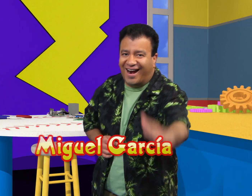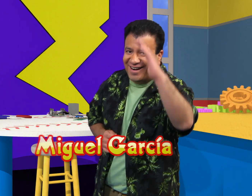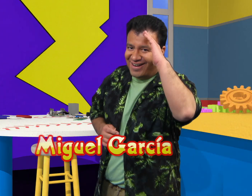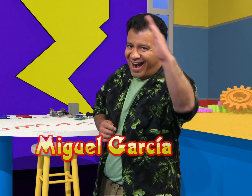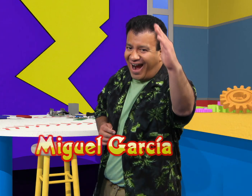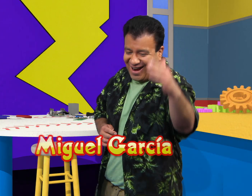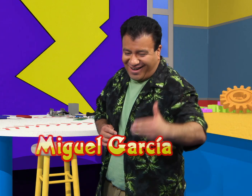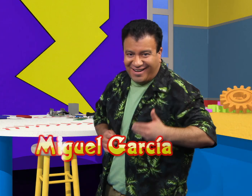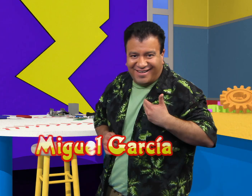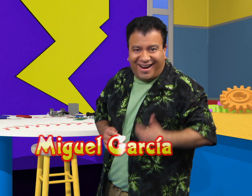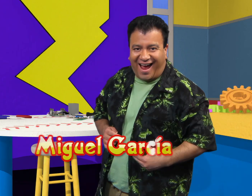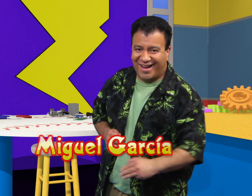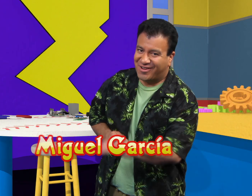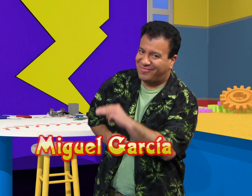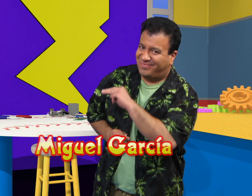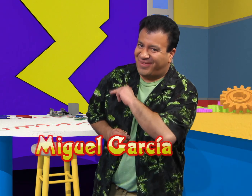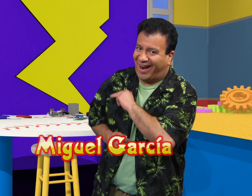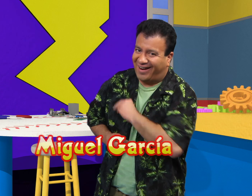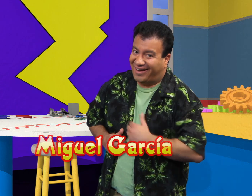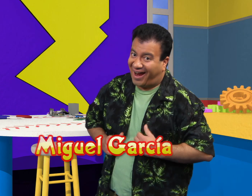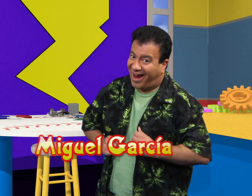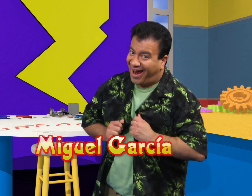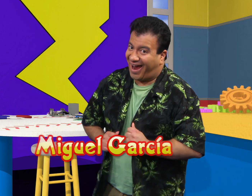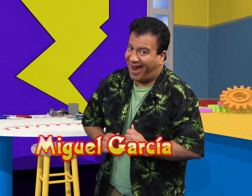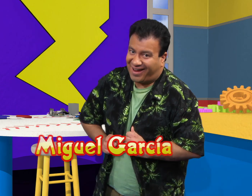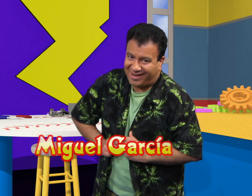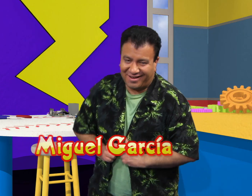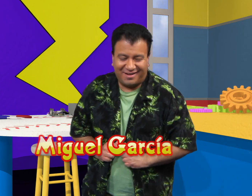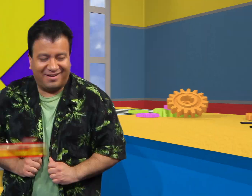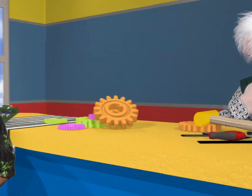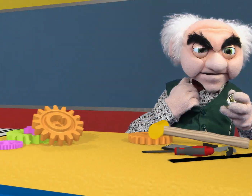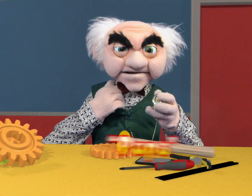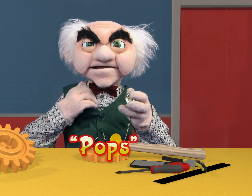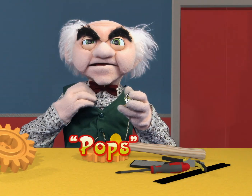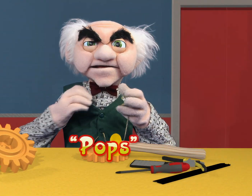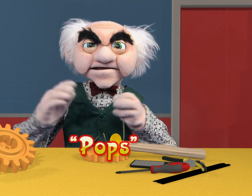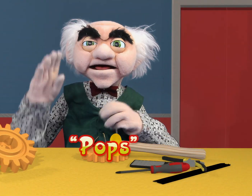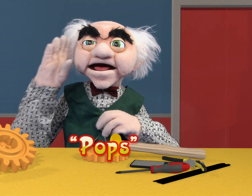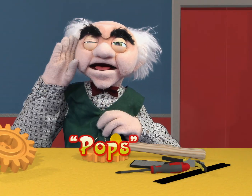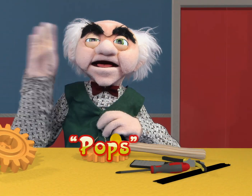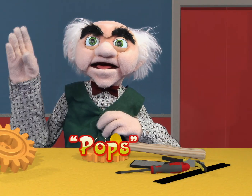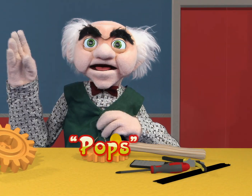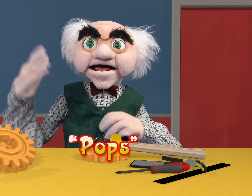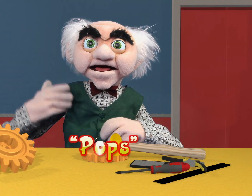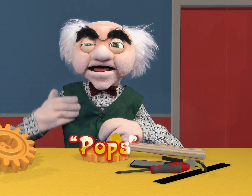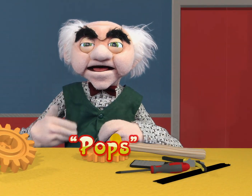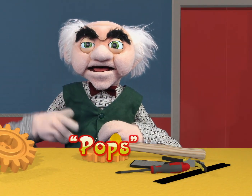DR. WONDER'S WORKSHOP. DR. WONDER AND HIS CREW HAVE A BIG SURPRISE FOR YOU.